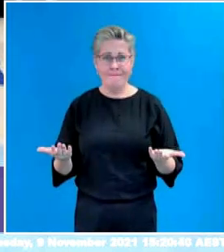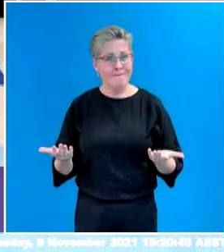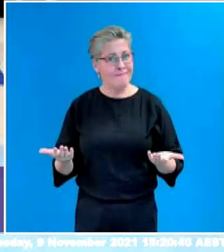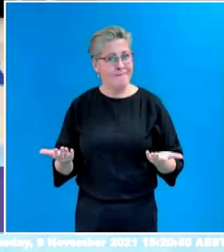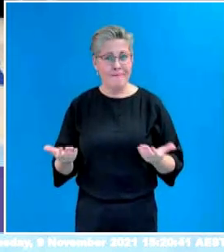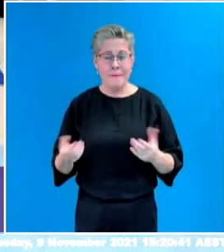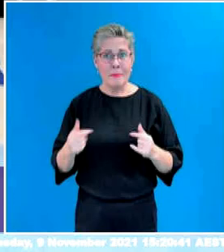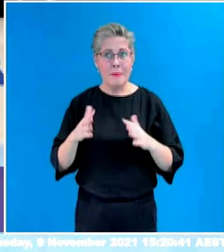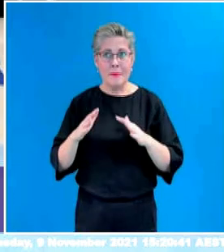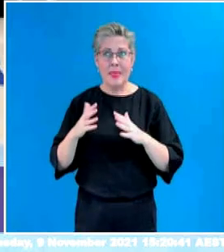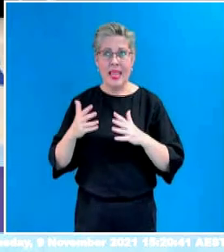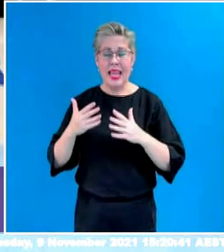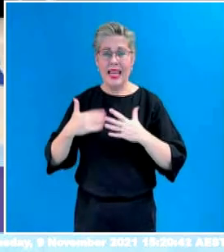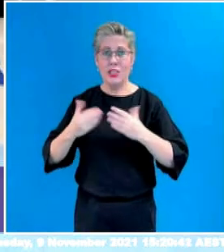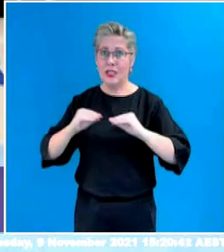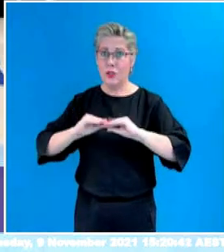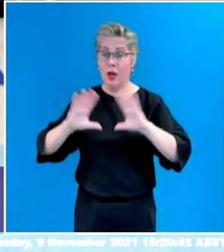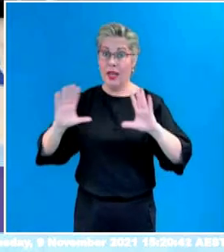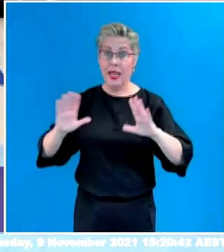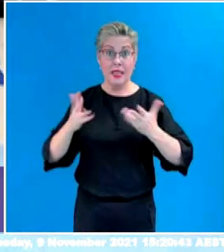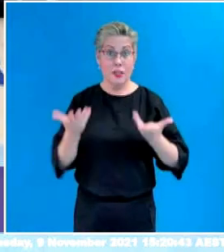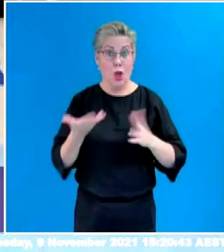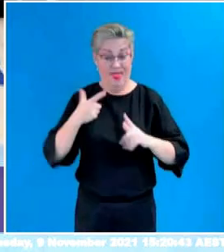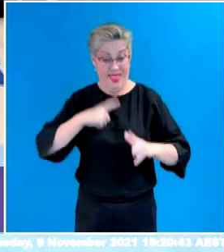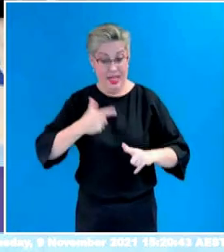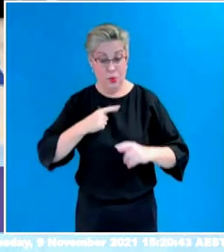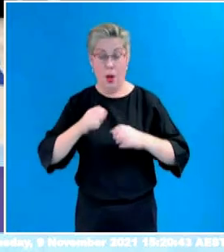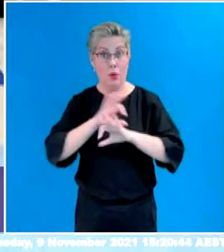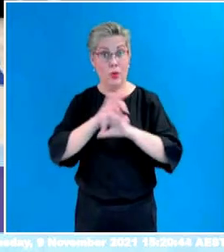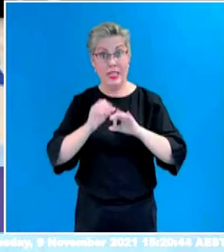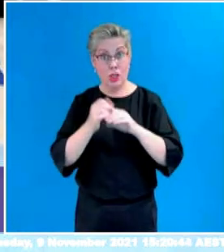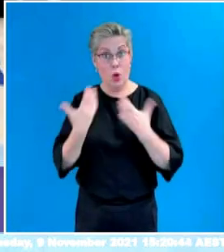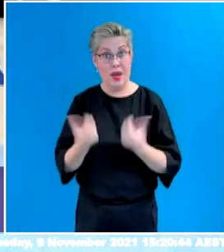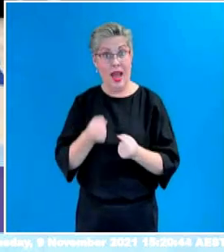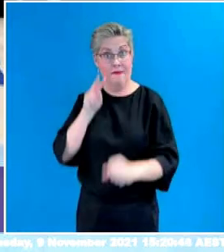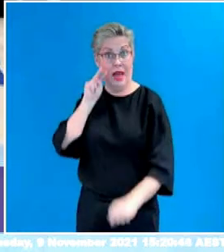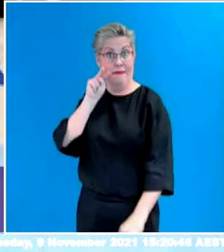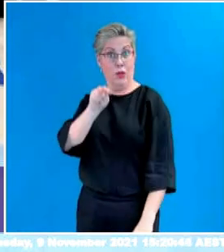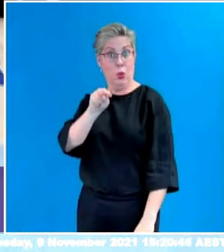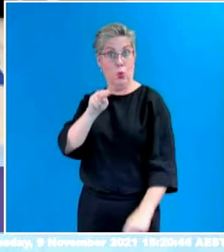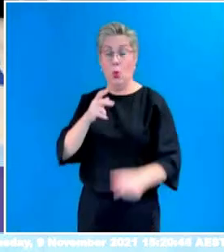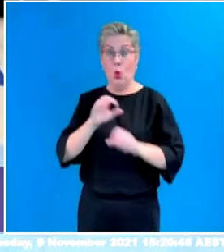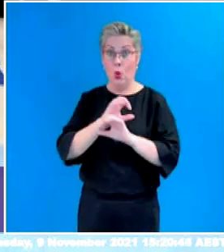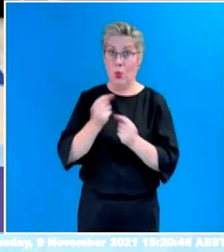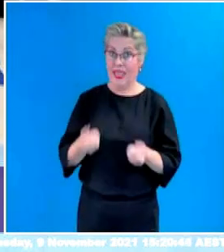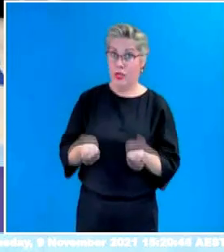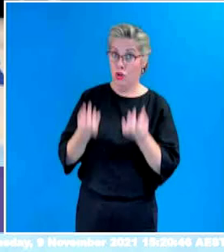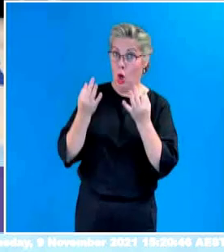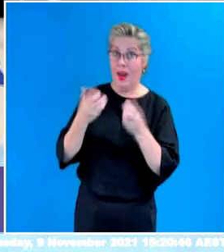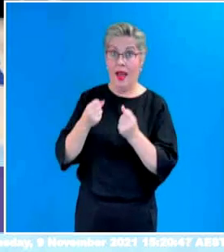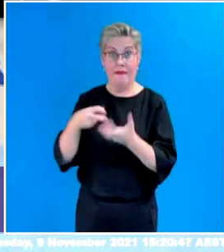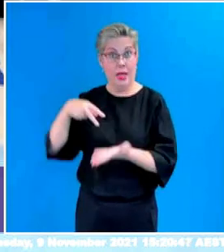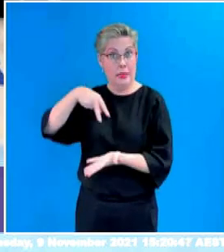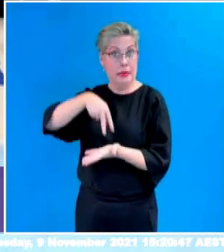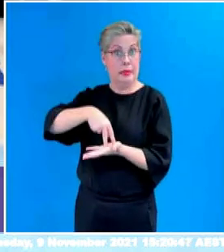Convention but we don't have a view on that. Certainly we wouldn't say that the Convention --- that there is some